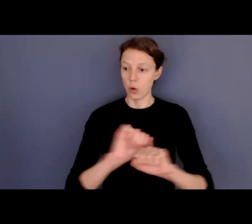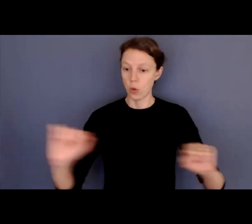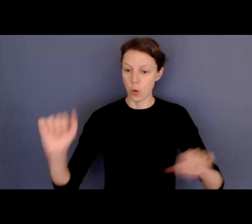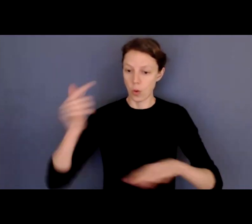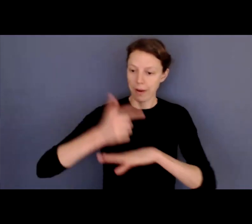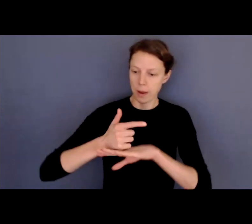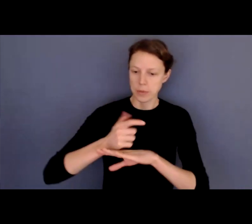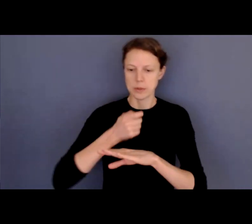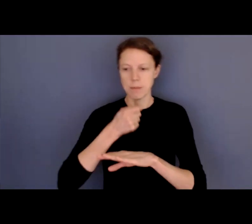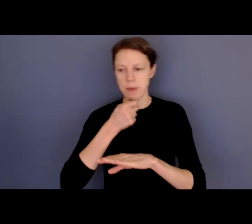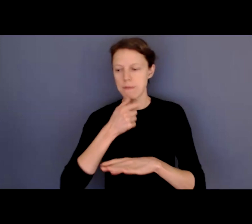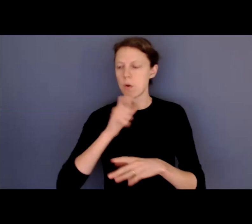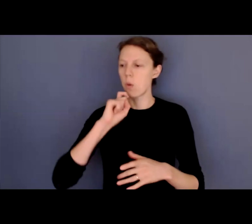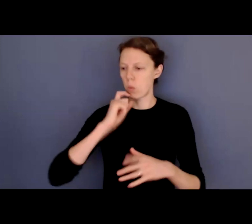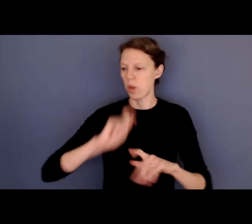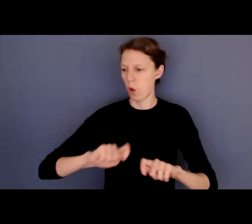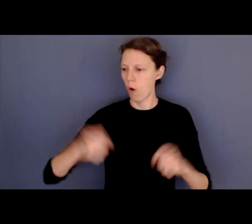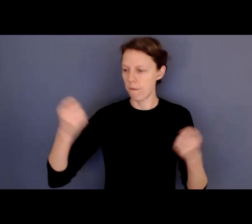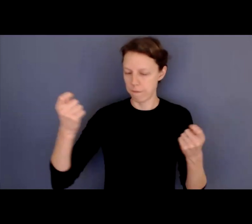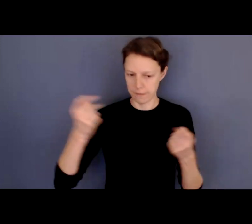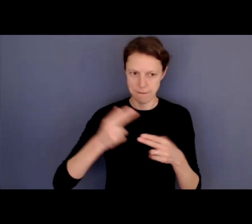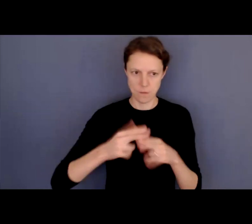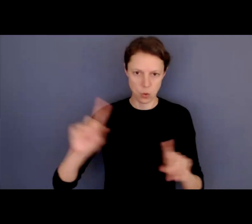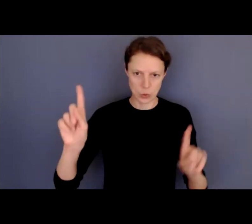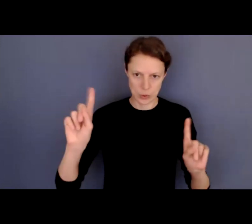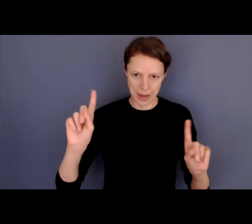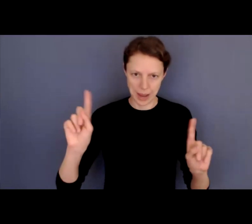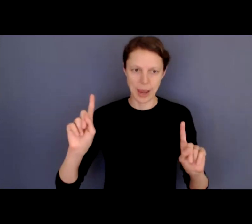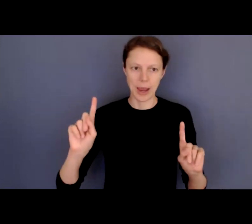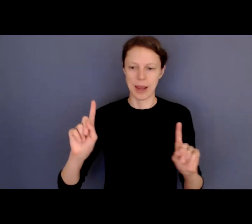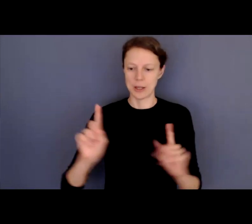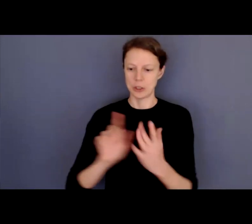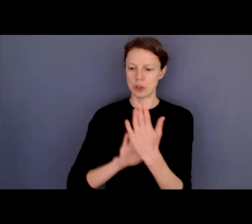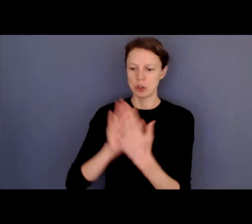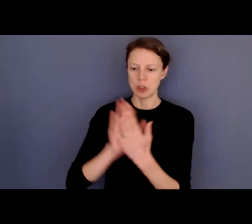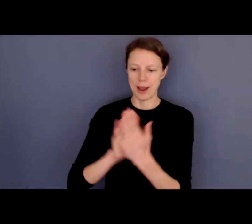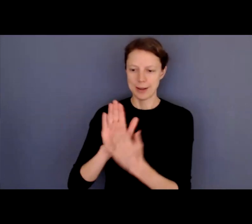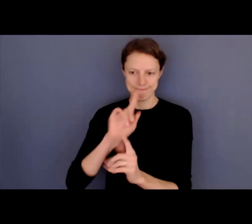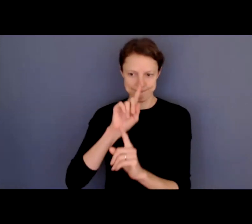off. Today, the chat function is disabled, but you'll notice that